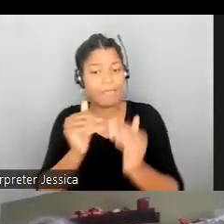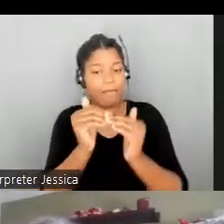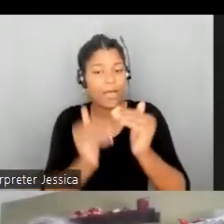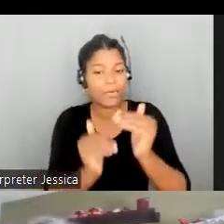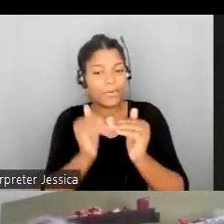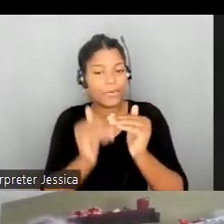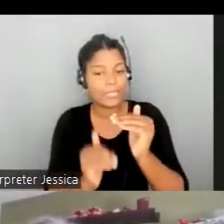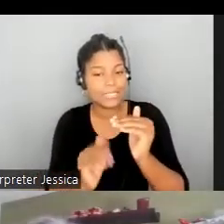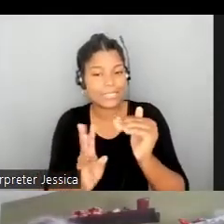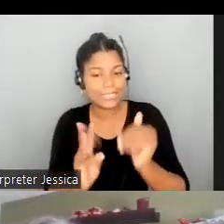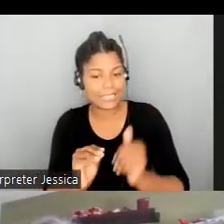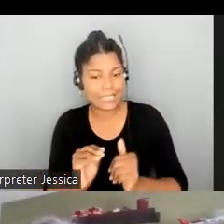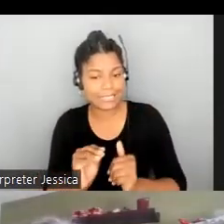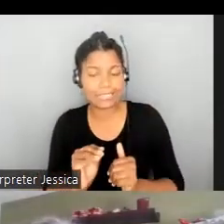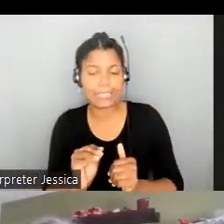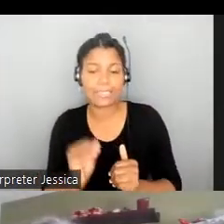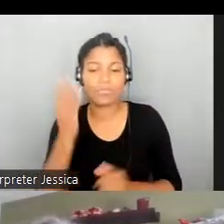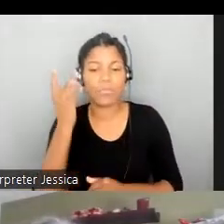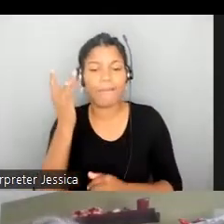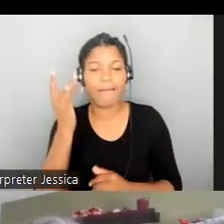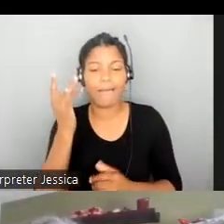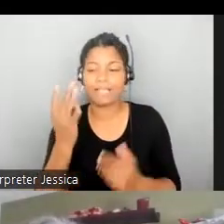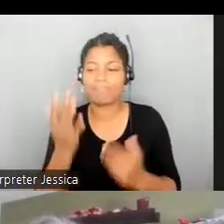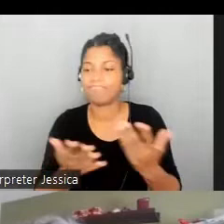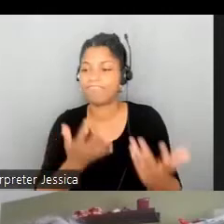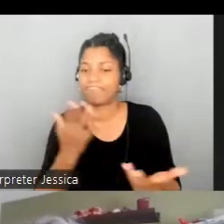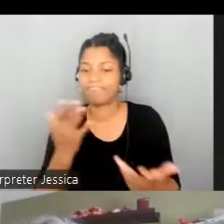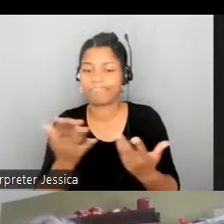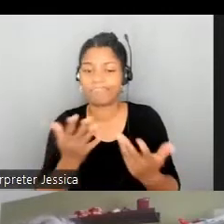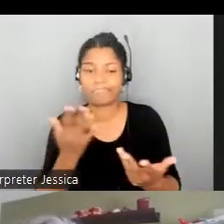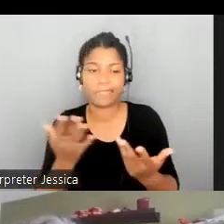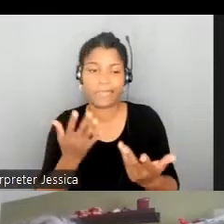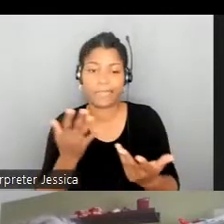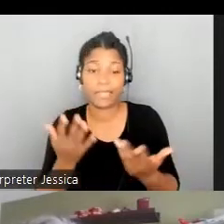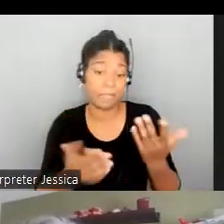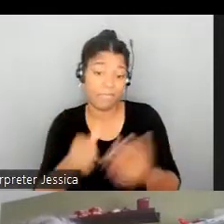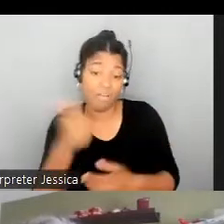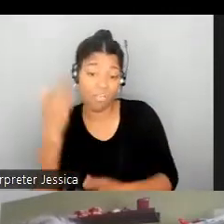That is because it could be a couple or for other reasons that we are helping them or